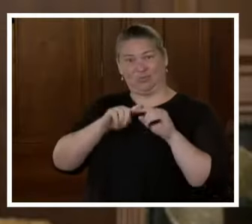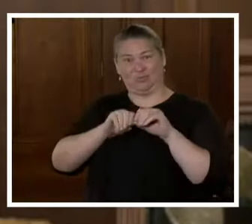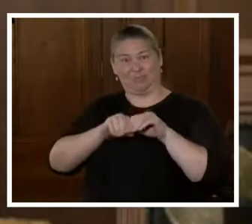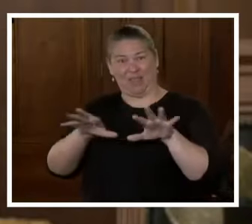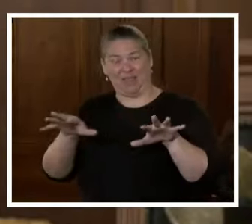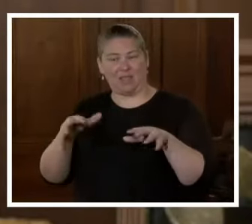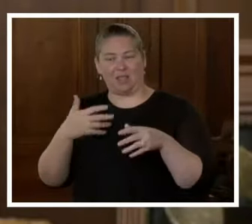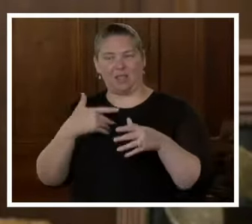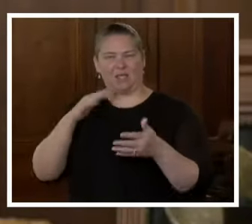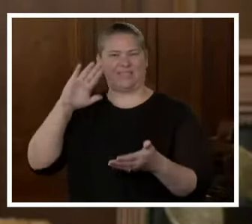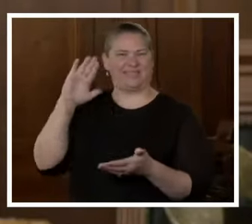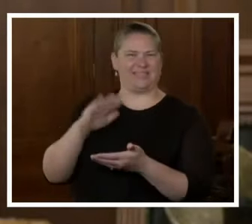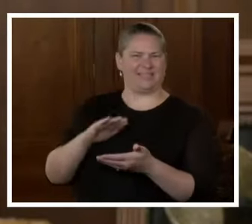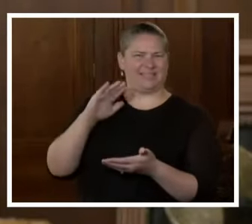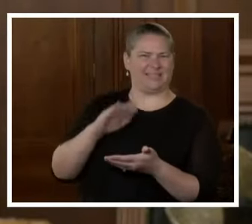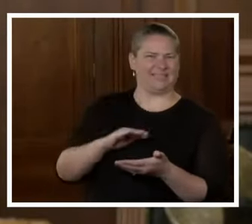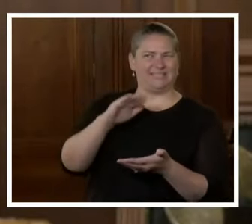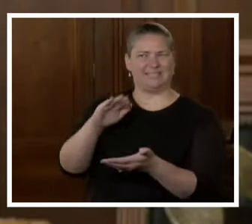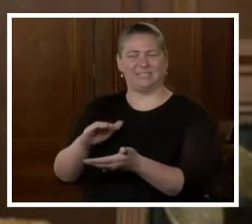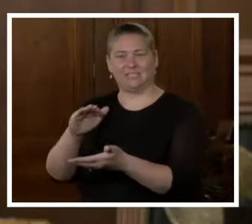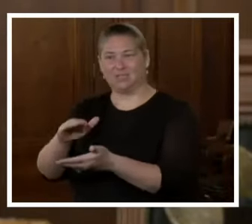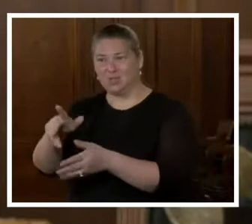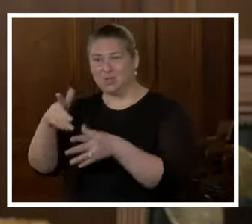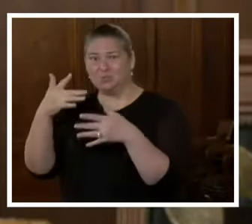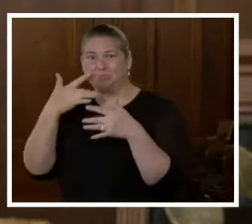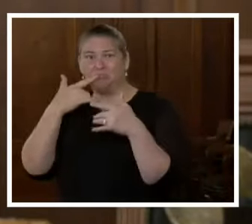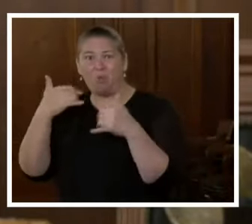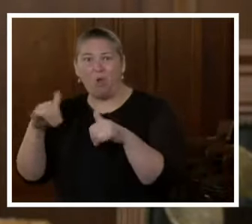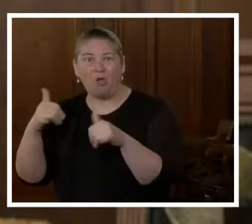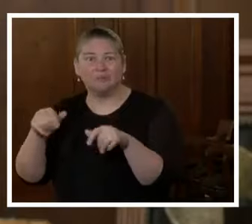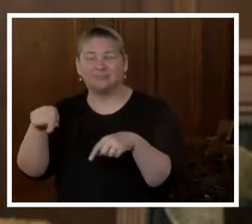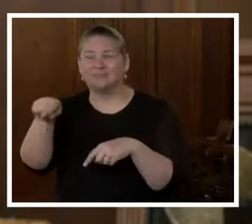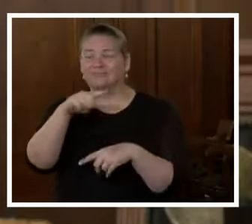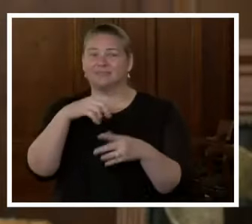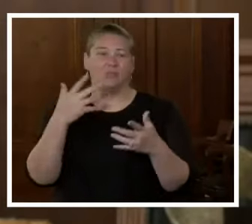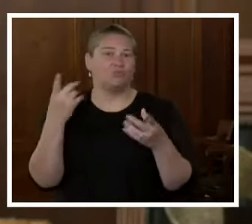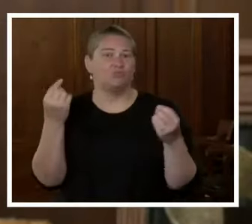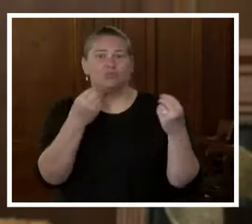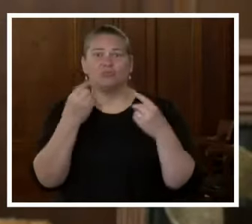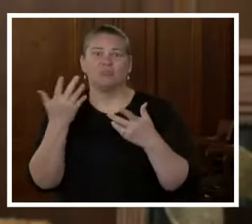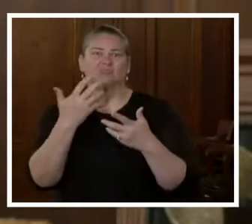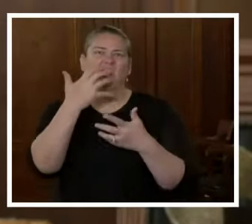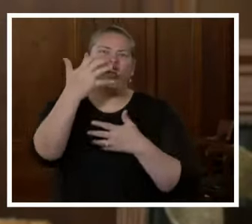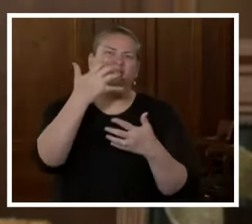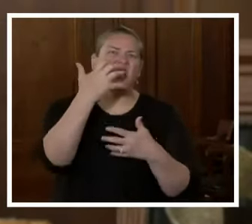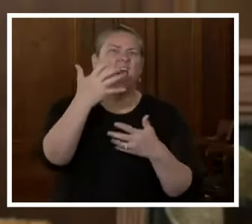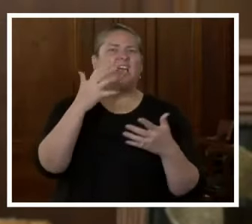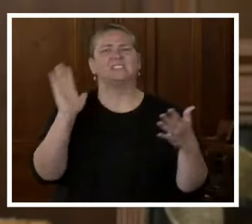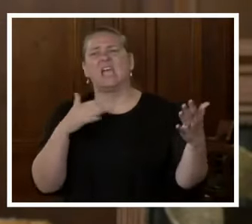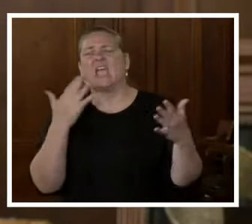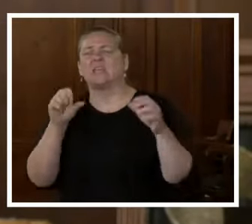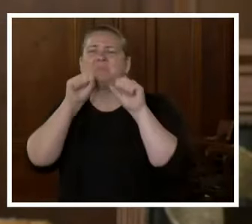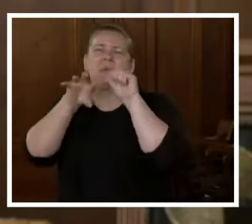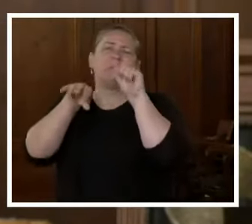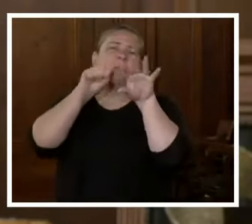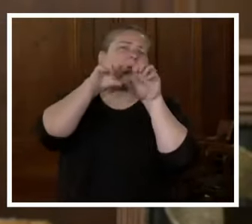ABOUT AND LOVE. PLEASE, THIS IS NOT ONE OF THOSE THINGS WE NEED TO MAKE A BIG ISSUE OF BETWEEN EACH OTHER. MAKE YOUR CHOICE.